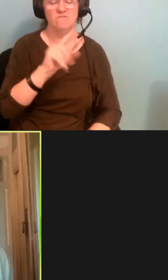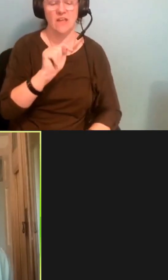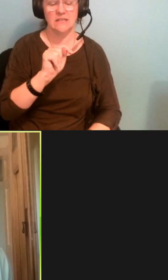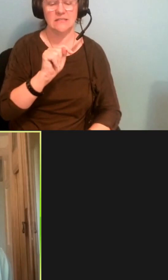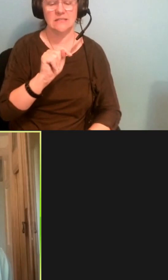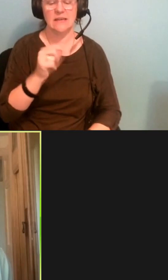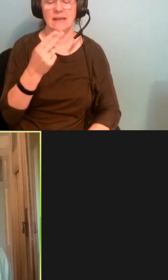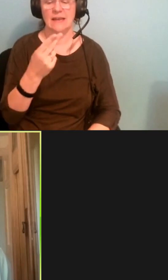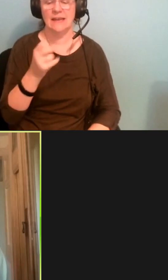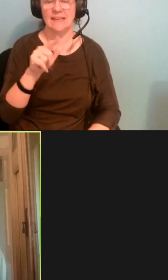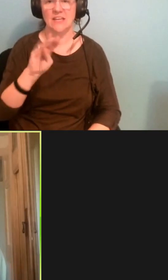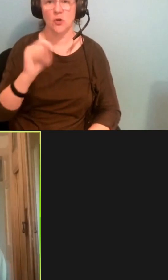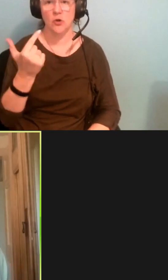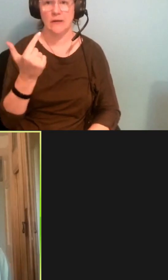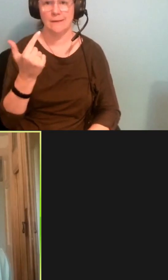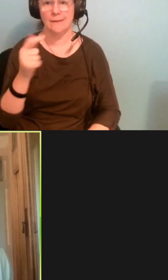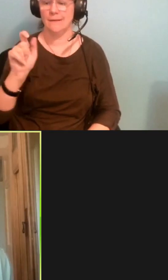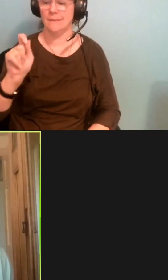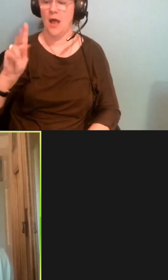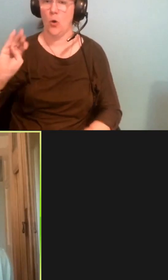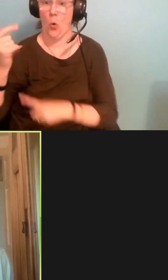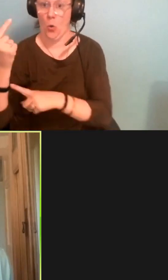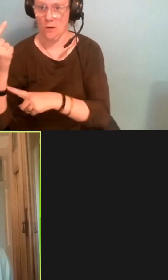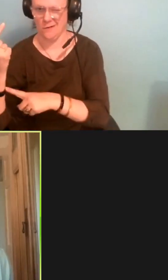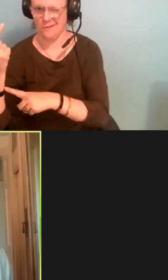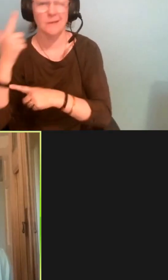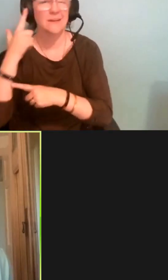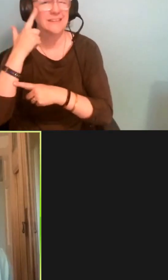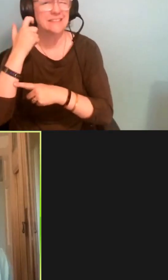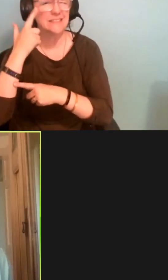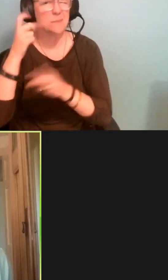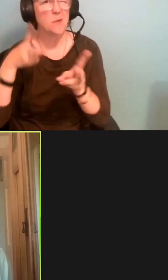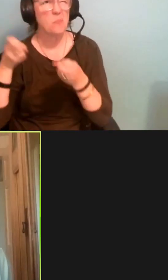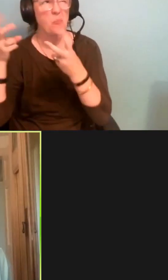week so if you need to share this information with others or review it